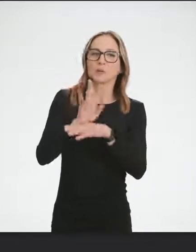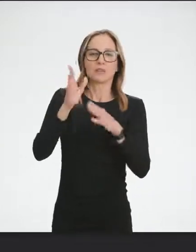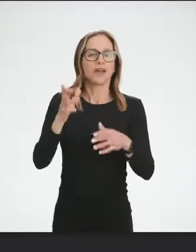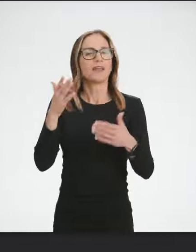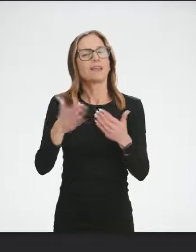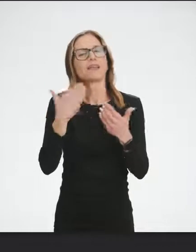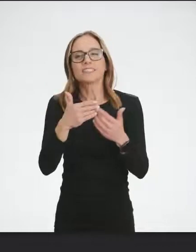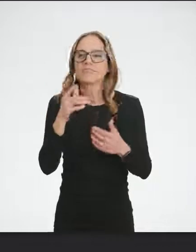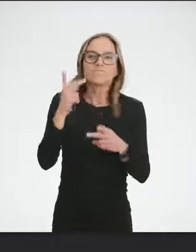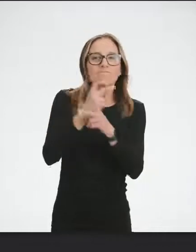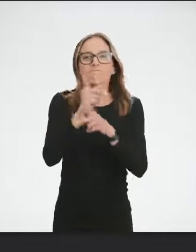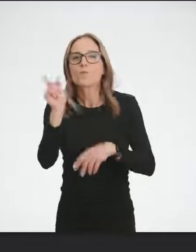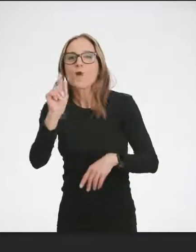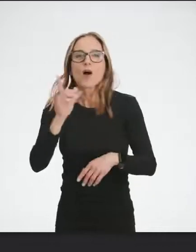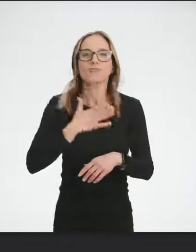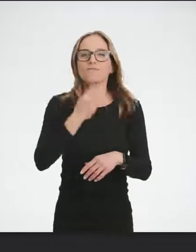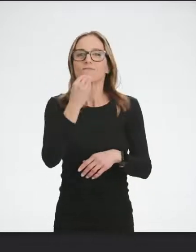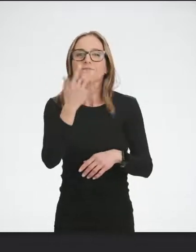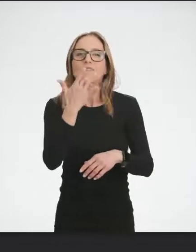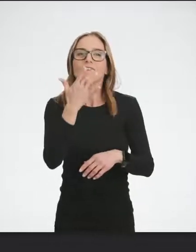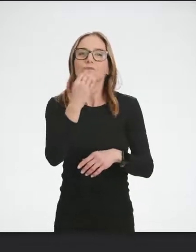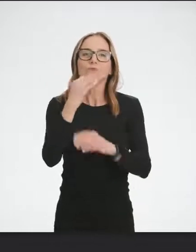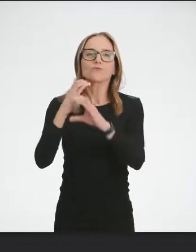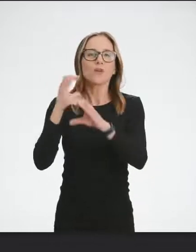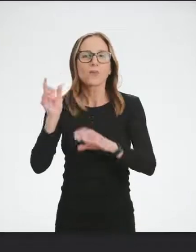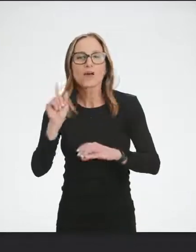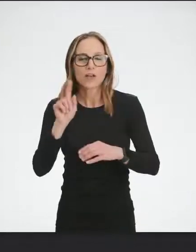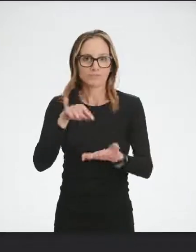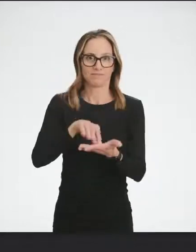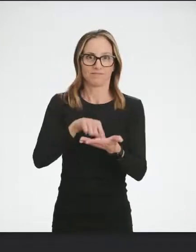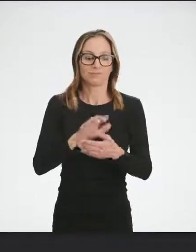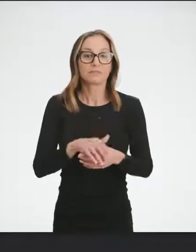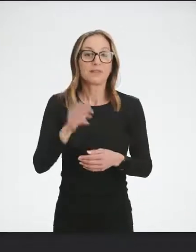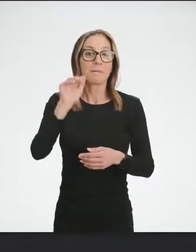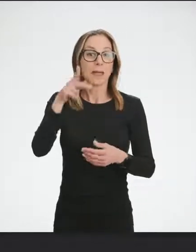their favorite food truck is parked using the details of the new map.